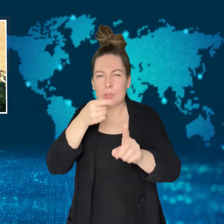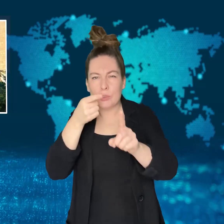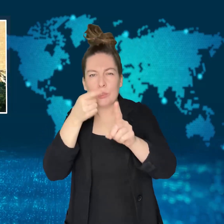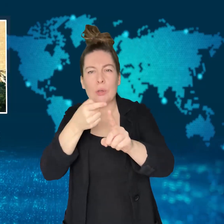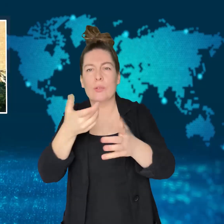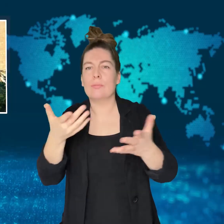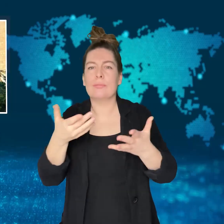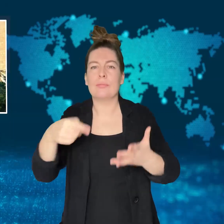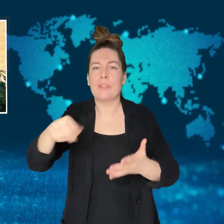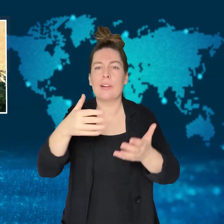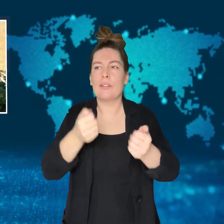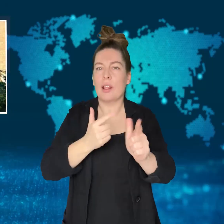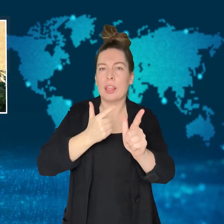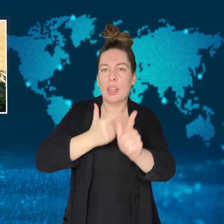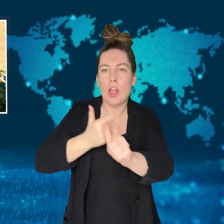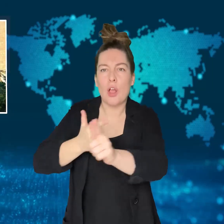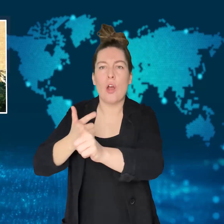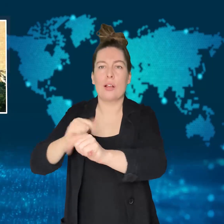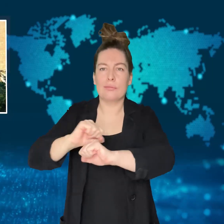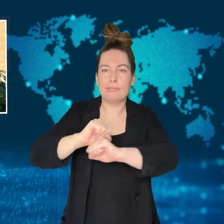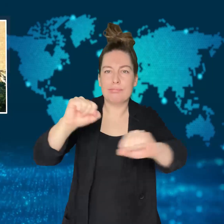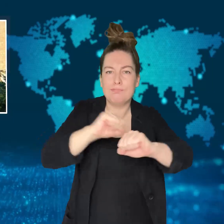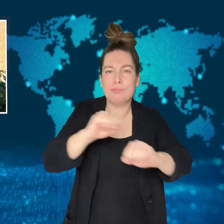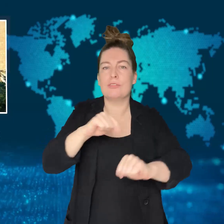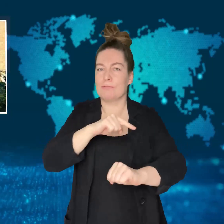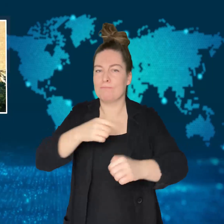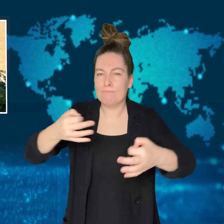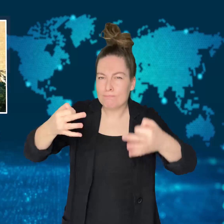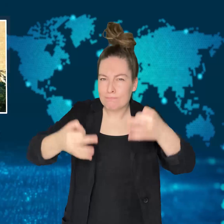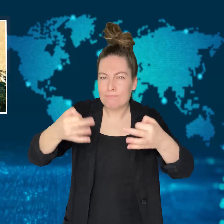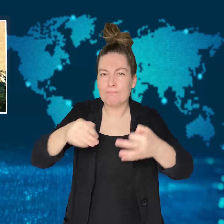They were both a part of